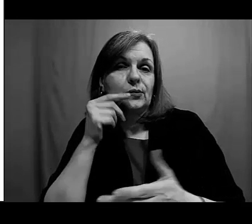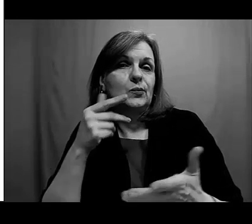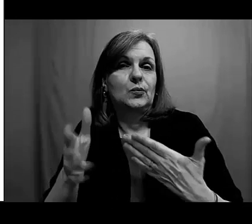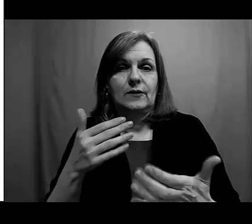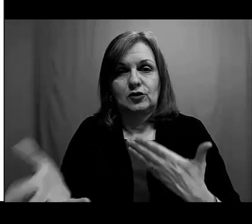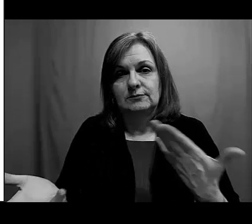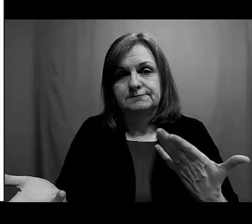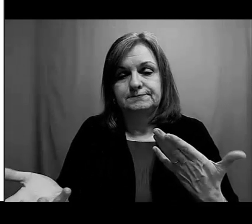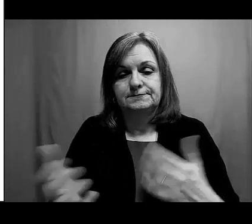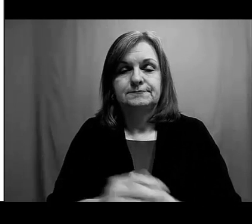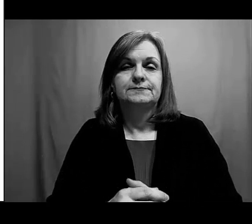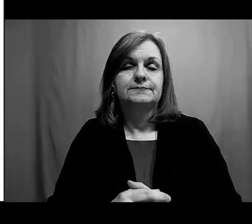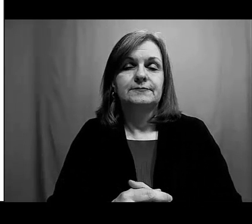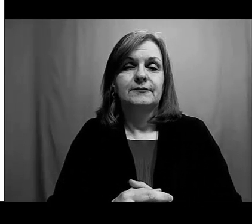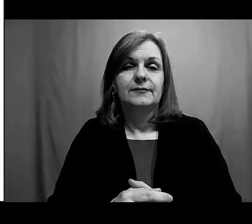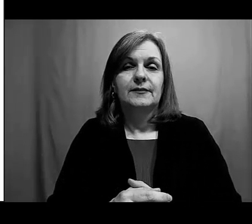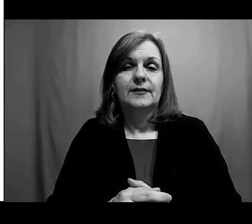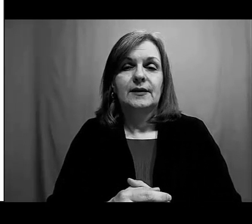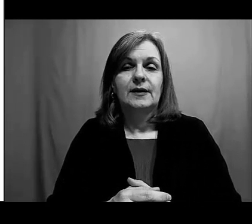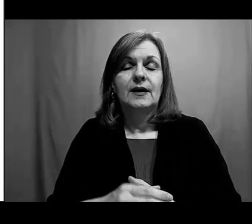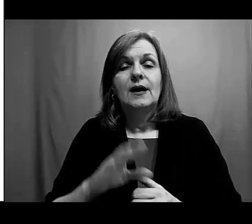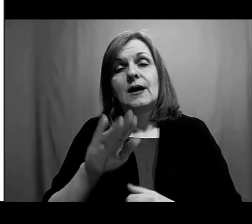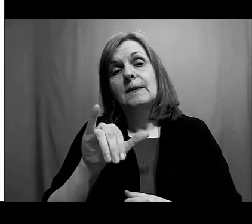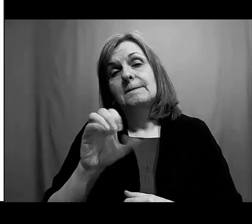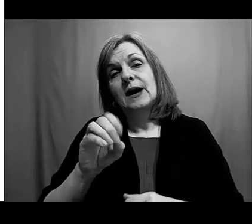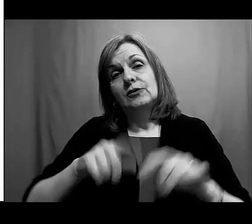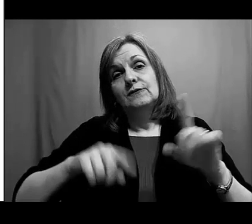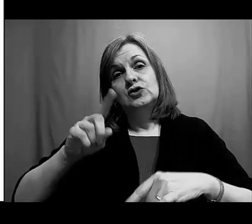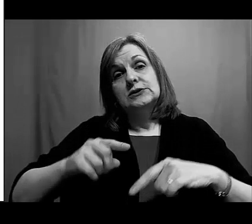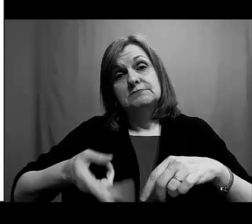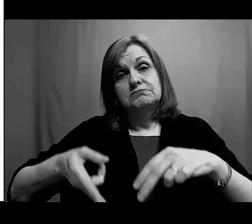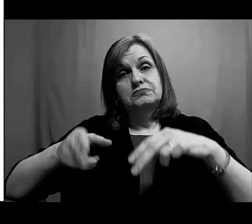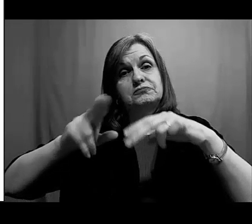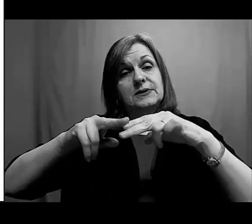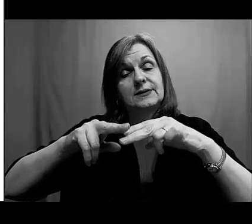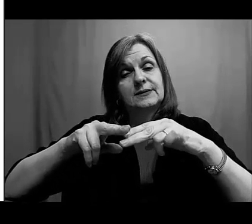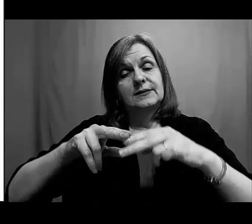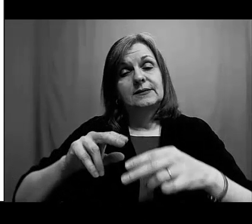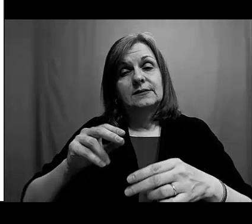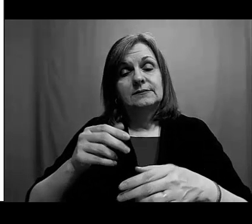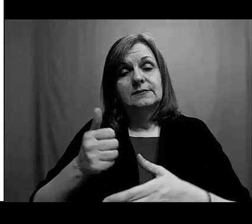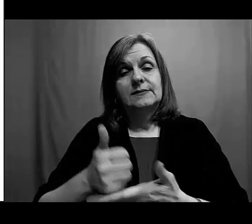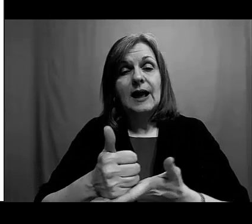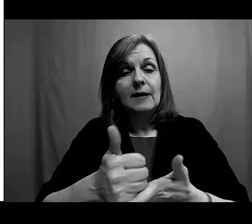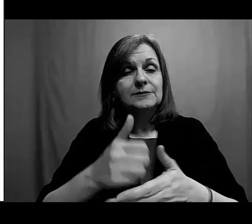I don't care what you want to look at high levels of biodiversity allow us to better